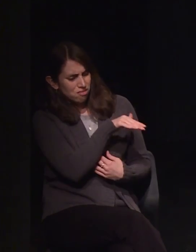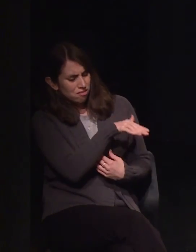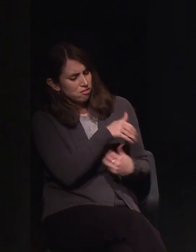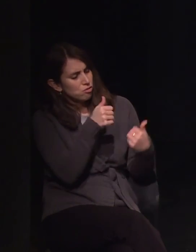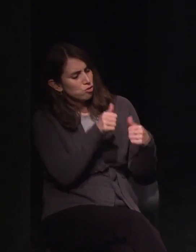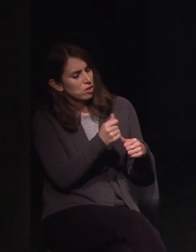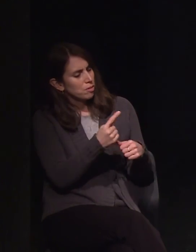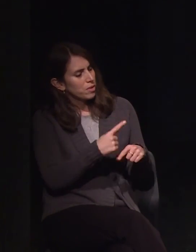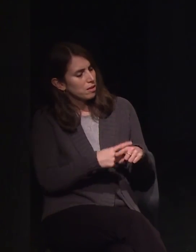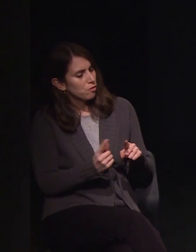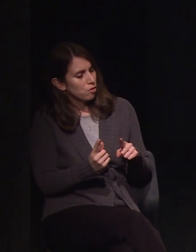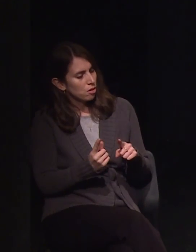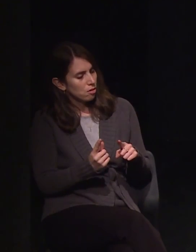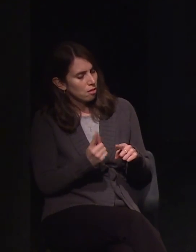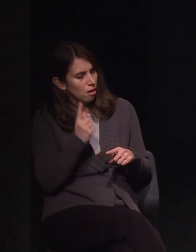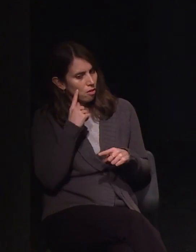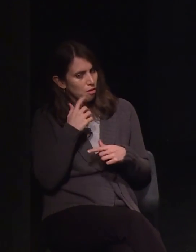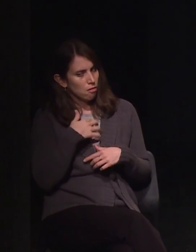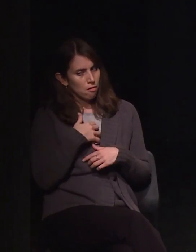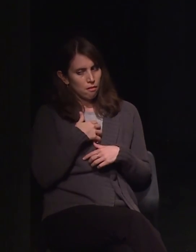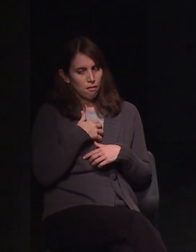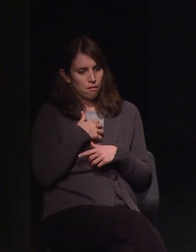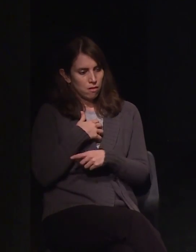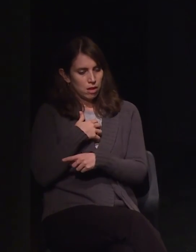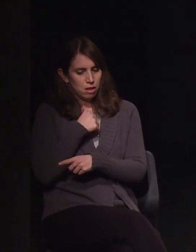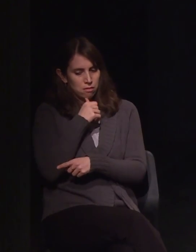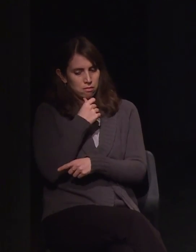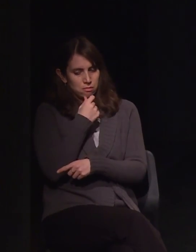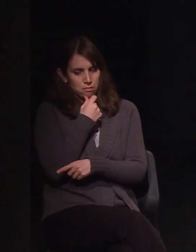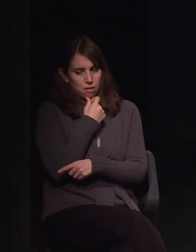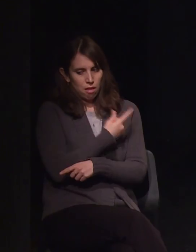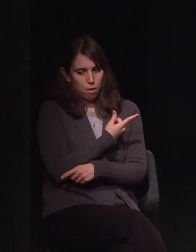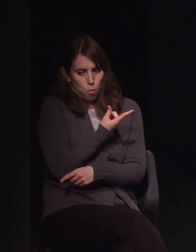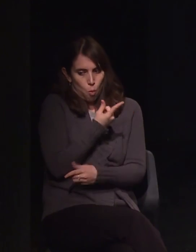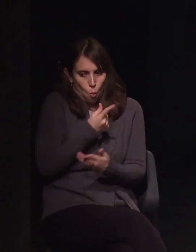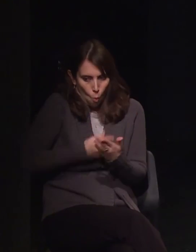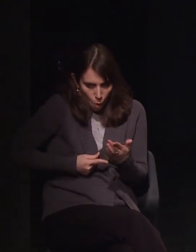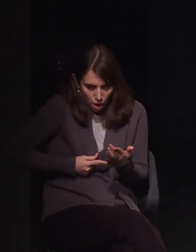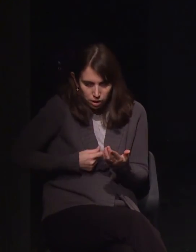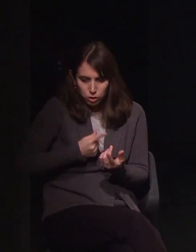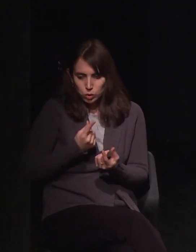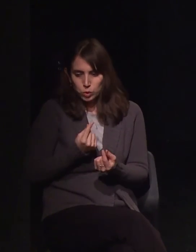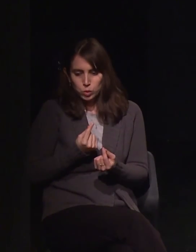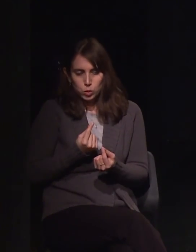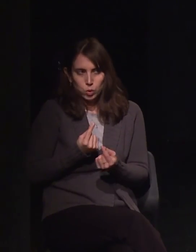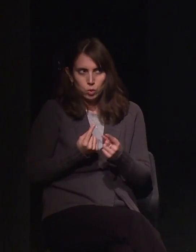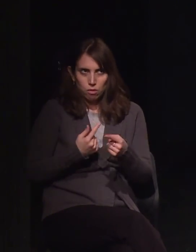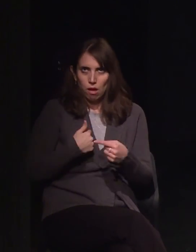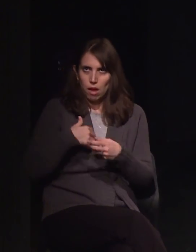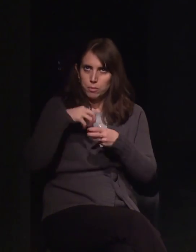And I said, wow, you didn’t tell him what to do, and it’s like, oh that’s how they do it in acting. I’m so used to being told what to do in a funny way.